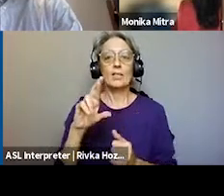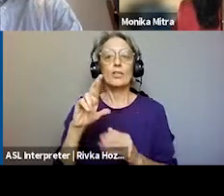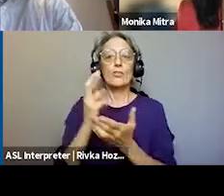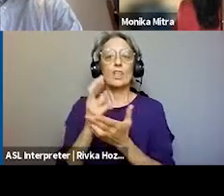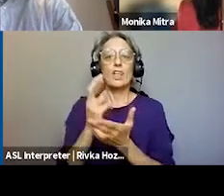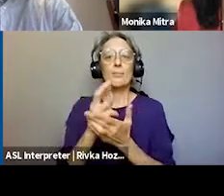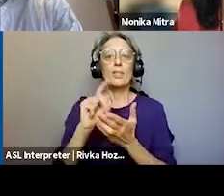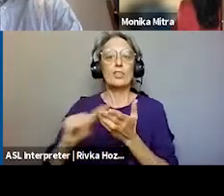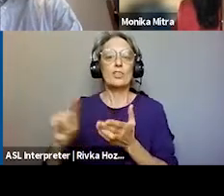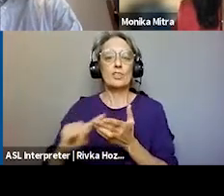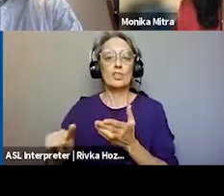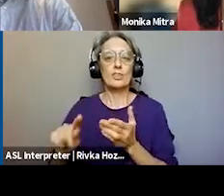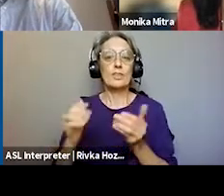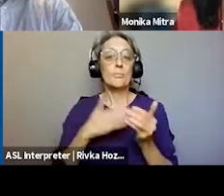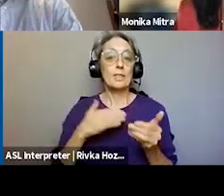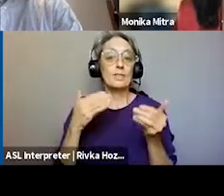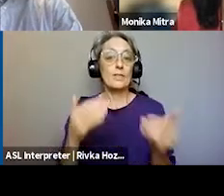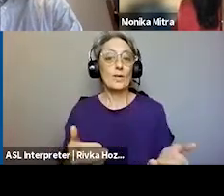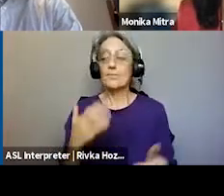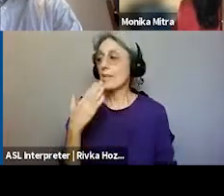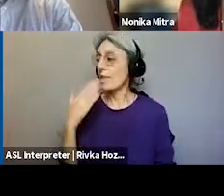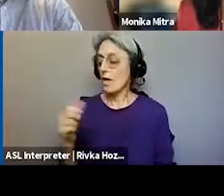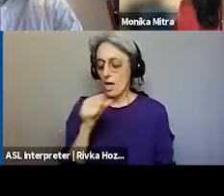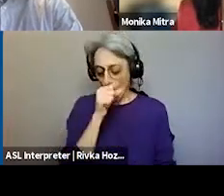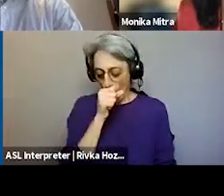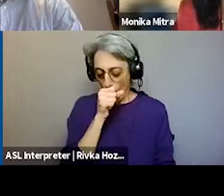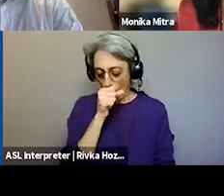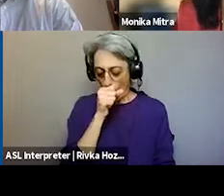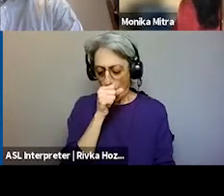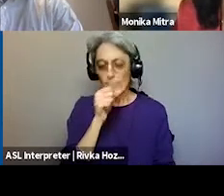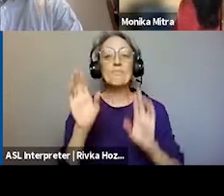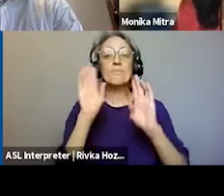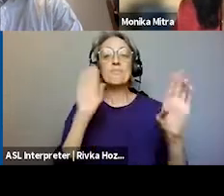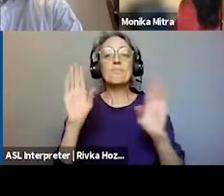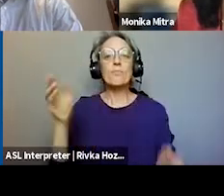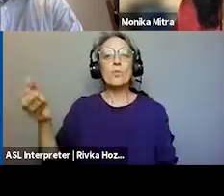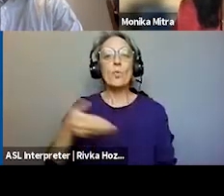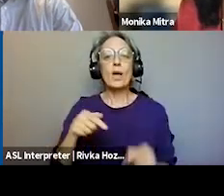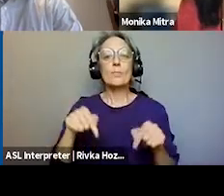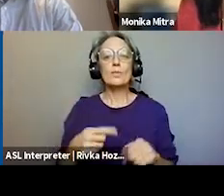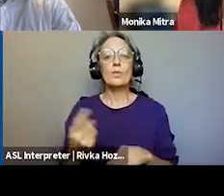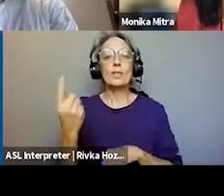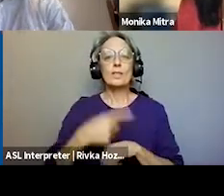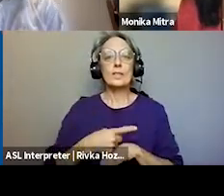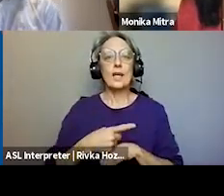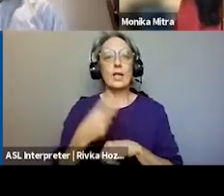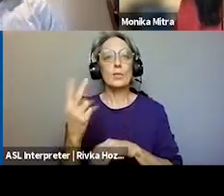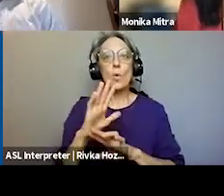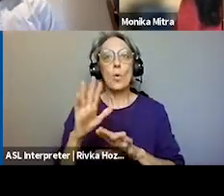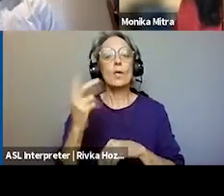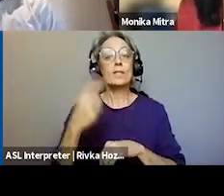[DR. AMANDA REICHARD:] Thank you. Hello and welcome to day three of the Accessibility